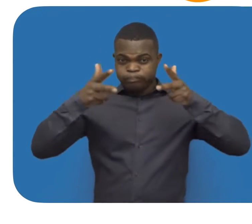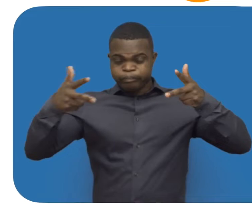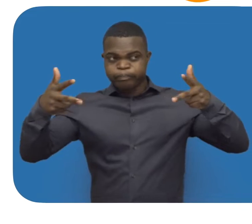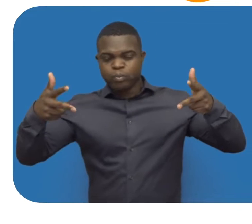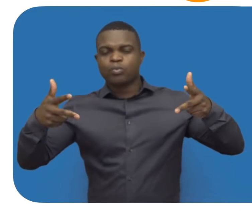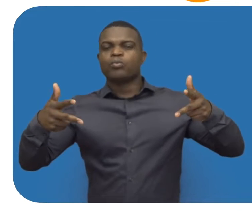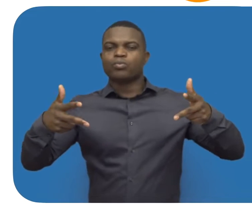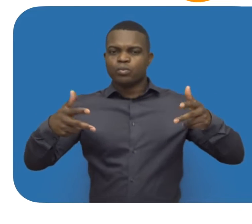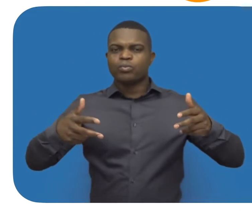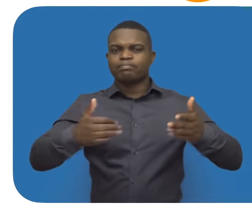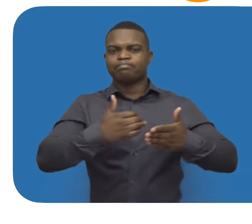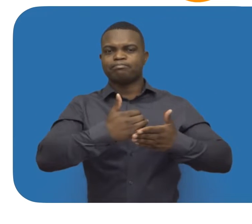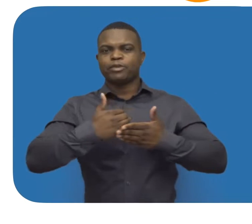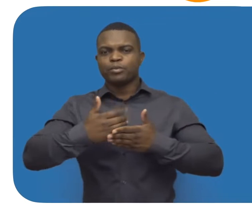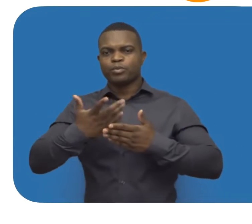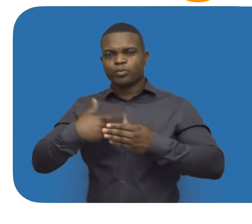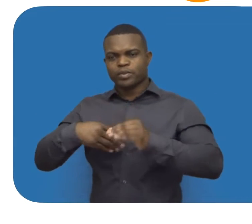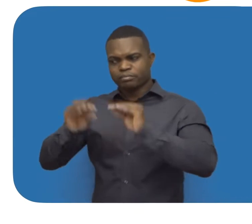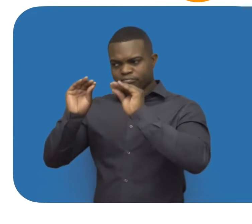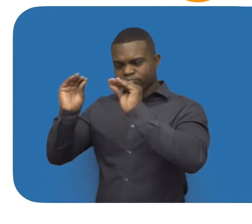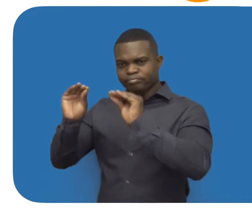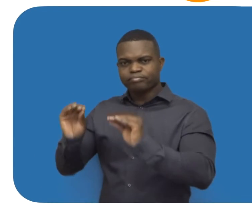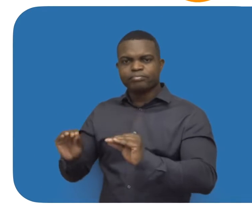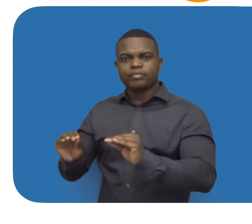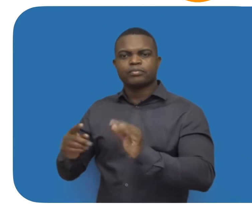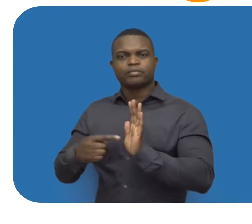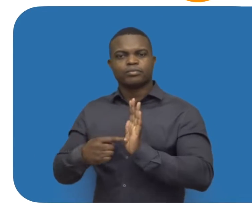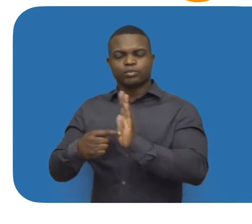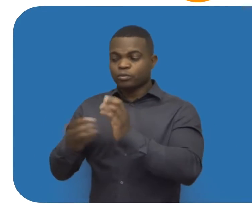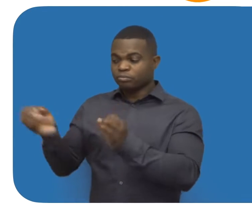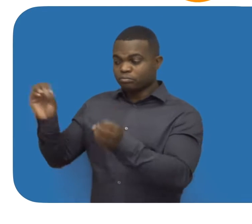allows us to present a cross-section of the overall corpus,